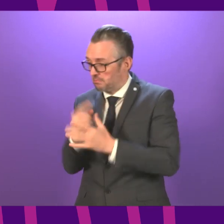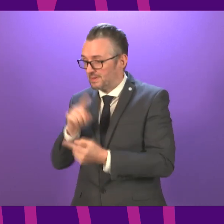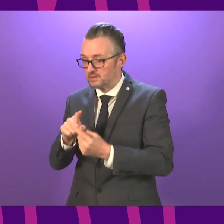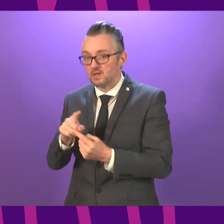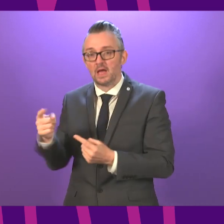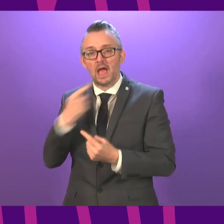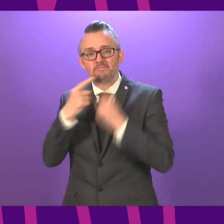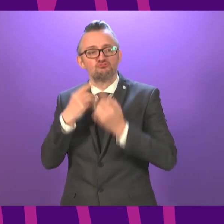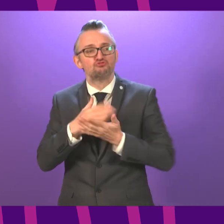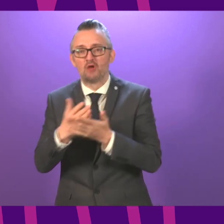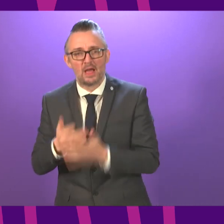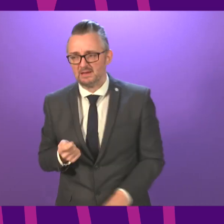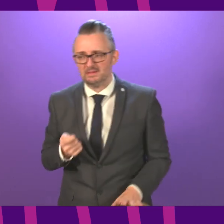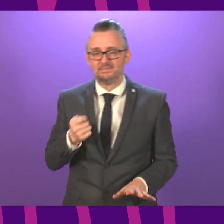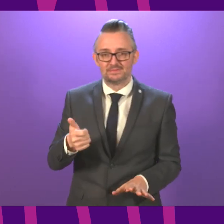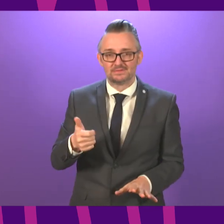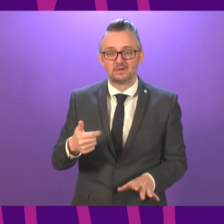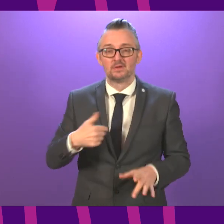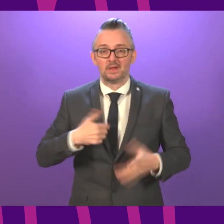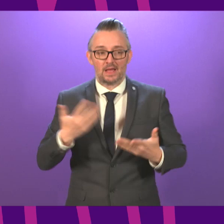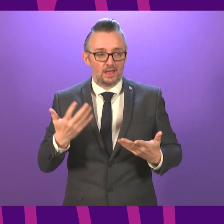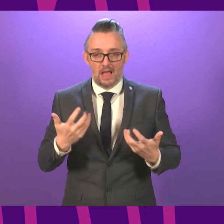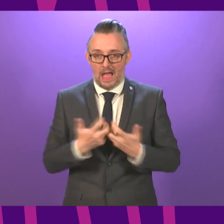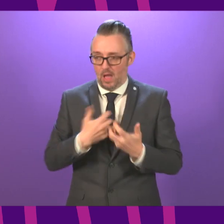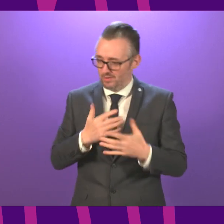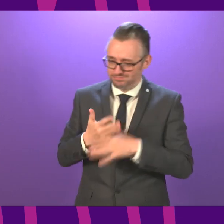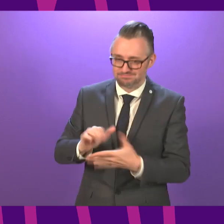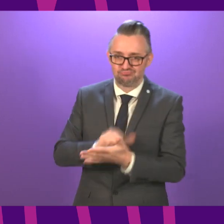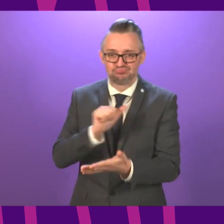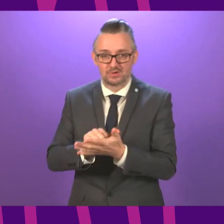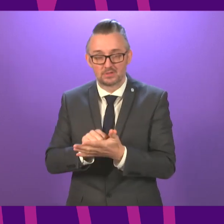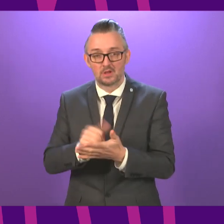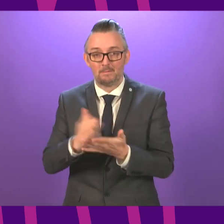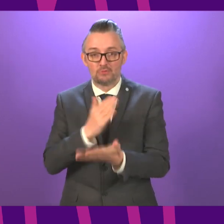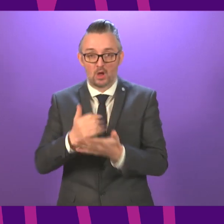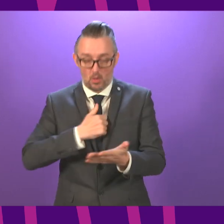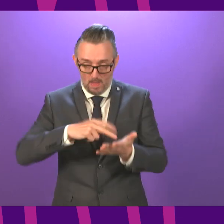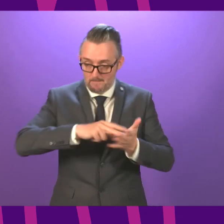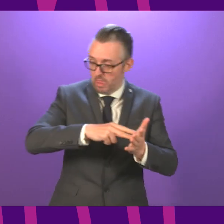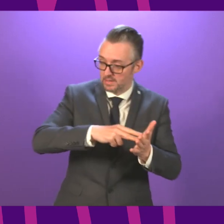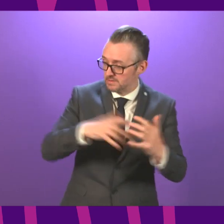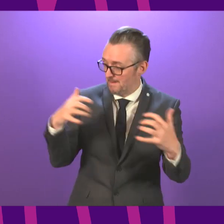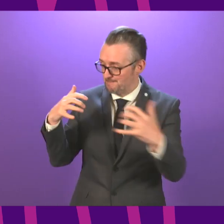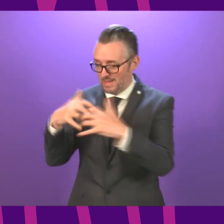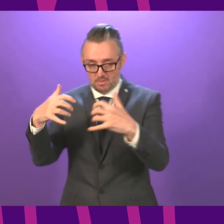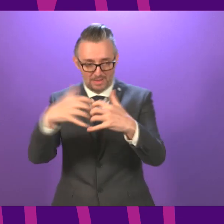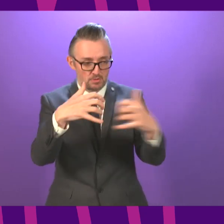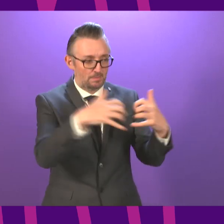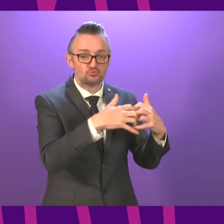for us to liaise effectively and to ensure that all our plans were complementary to those of the other Administrations, I am glad to say that that problem appears to have eased.